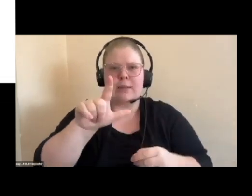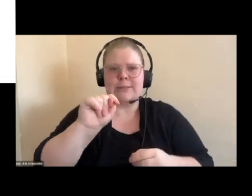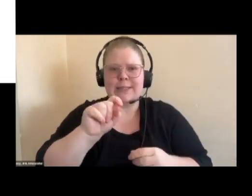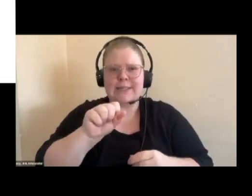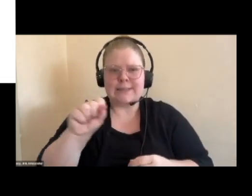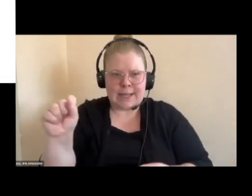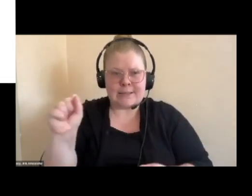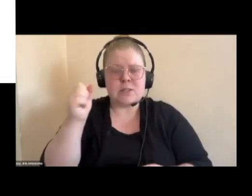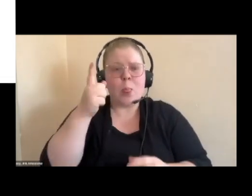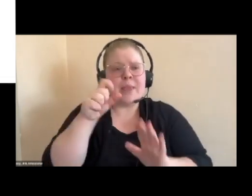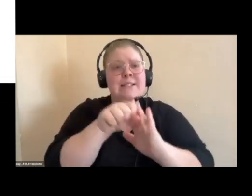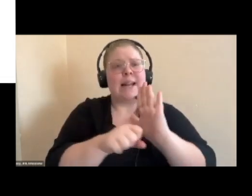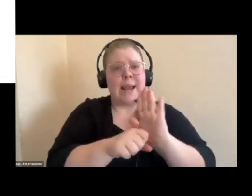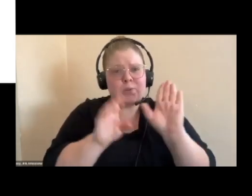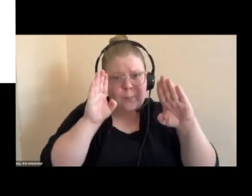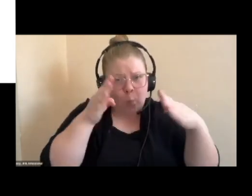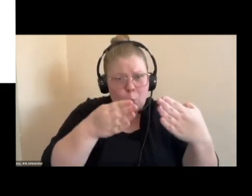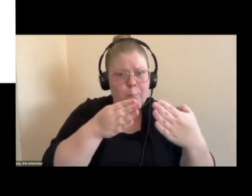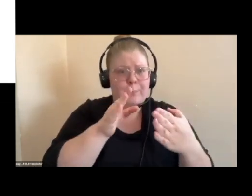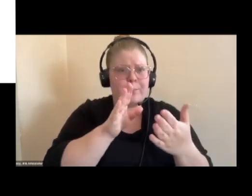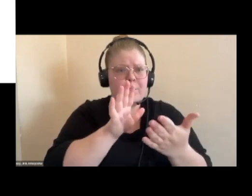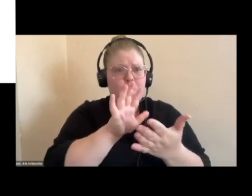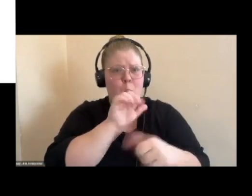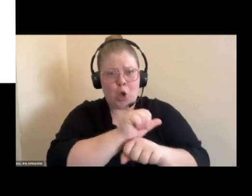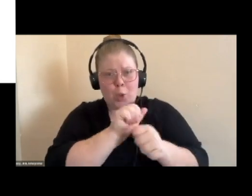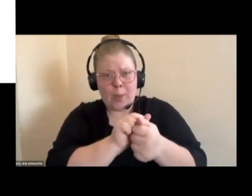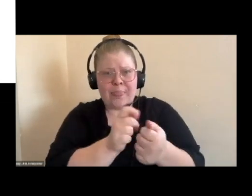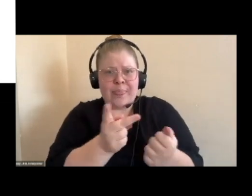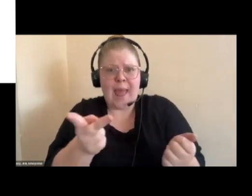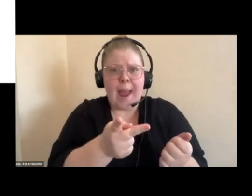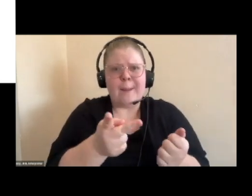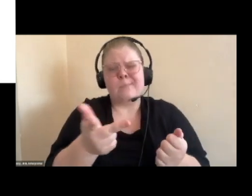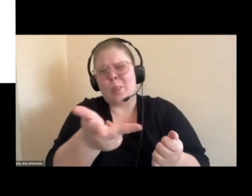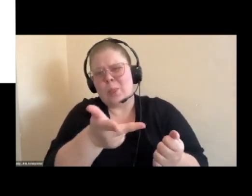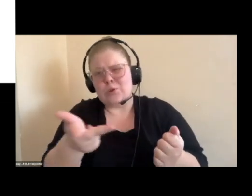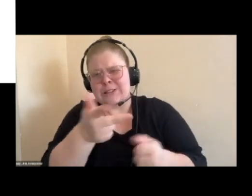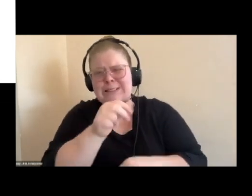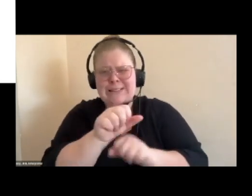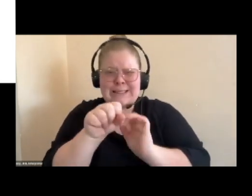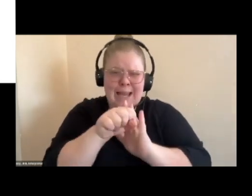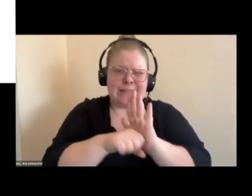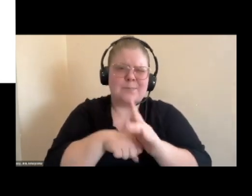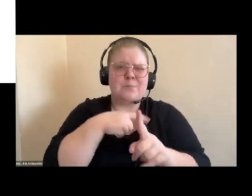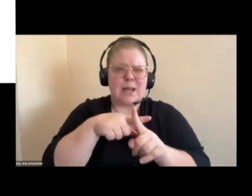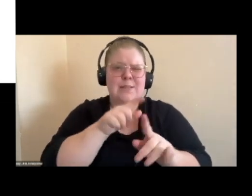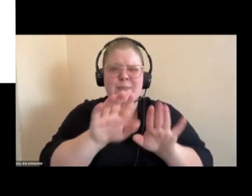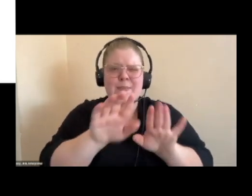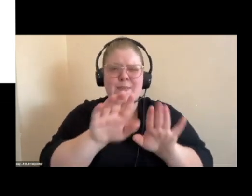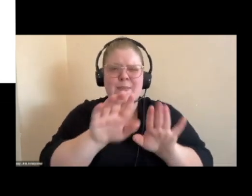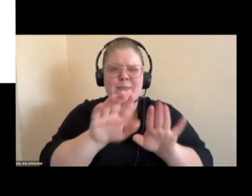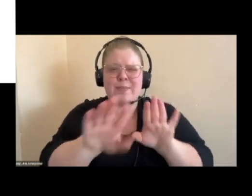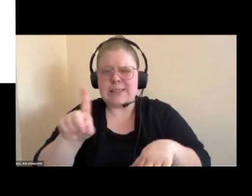and working with these datasets, but I think there's a lot of opportunity here, a lot of opportunity for